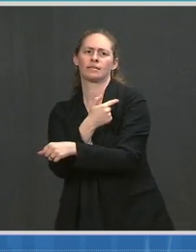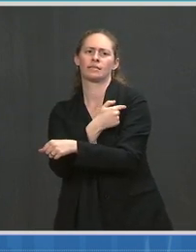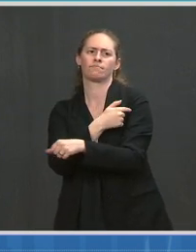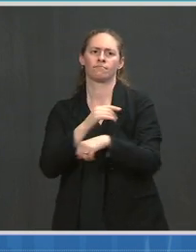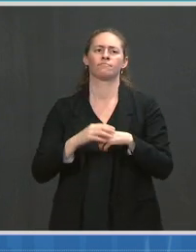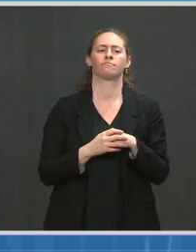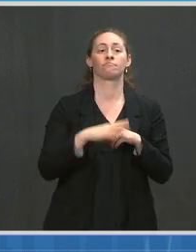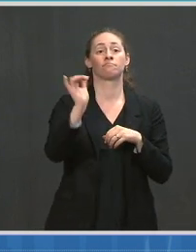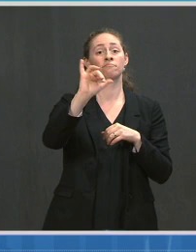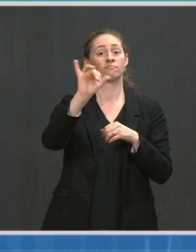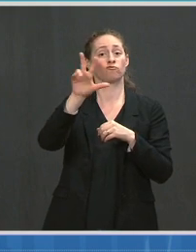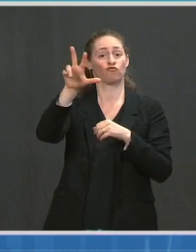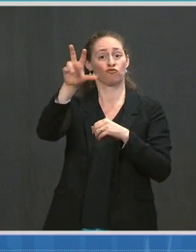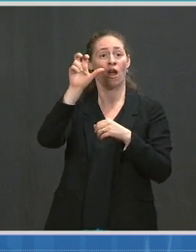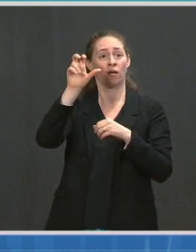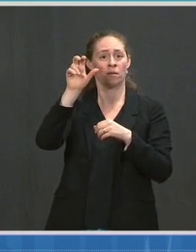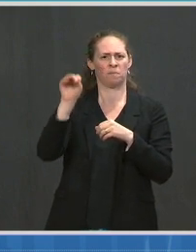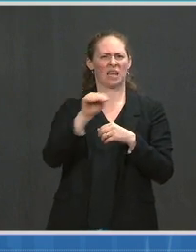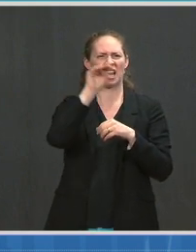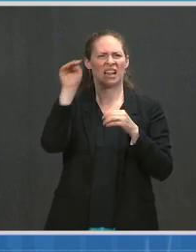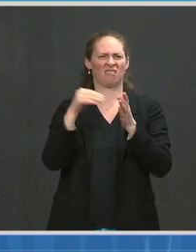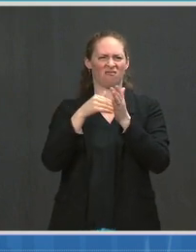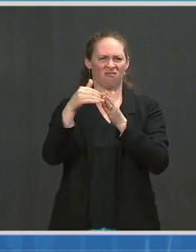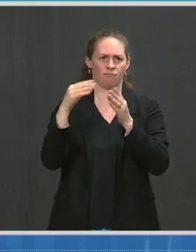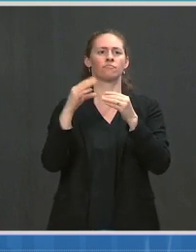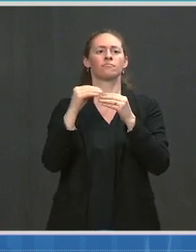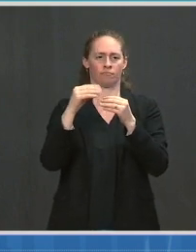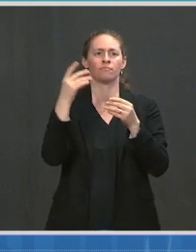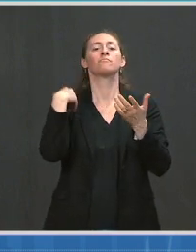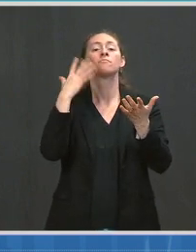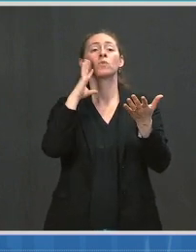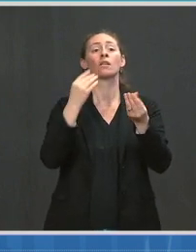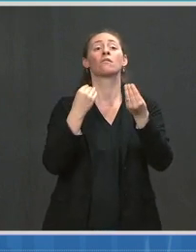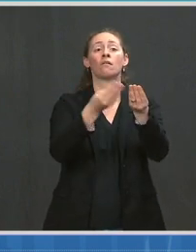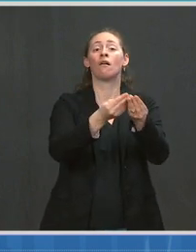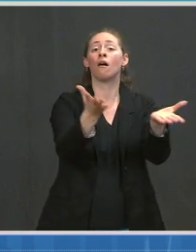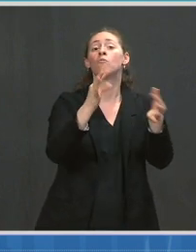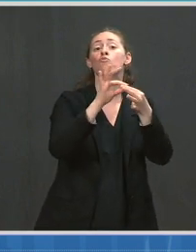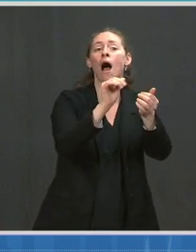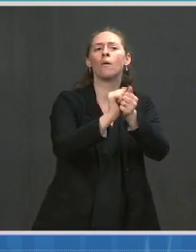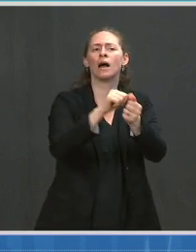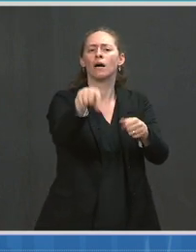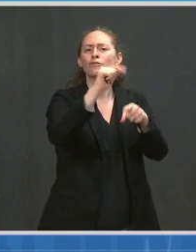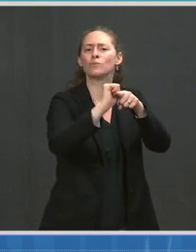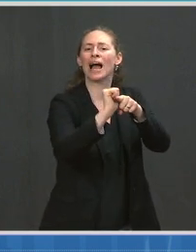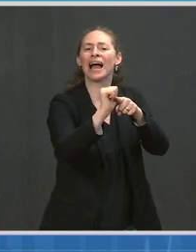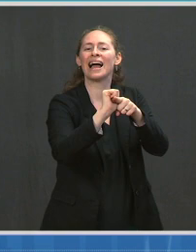and engage more community health workers to help communities and individuals hardest hit by the pandemic.